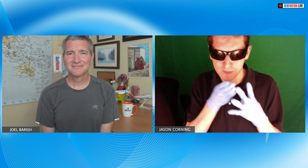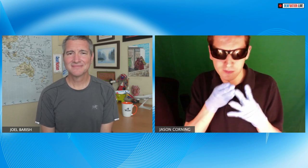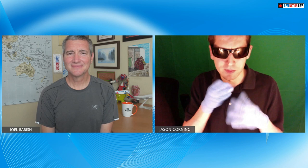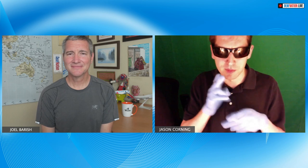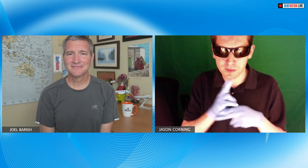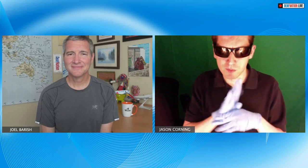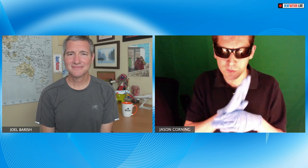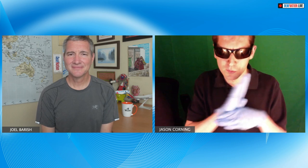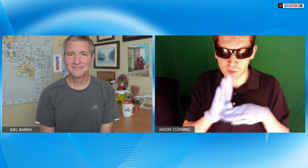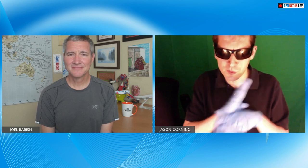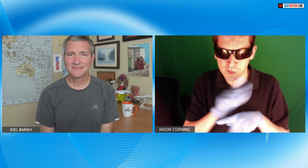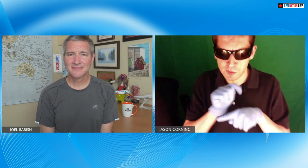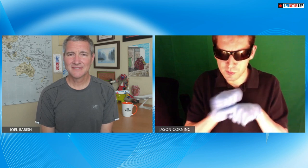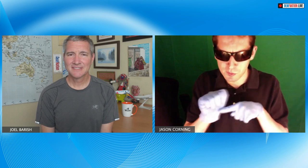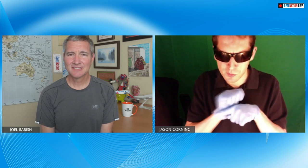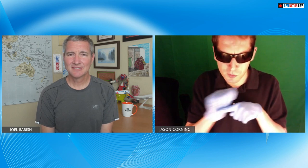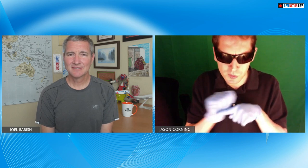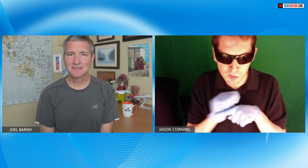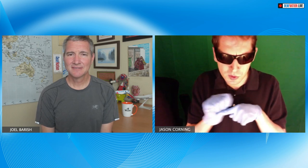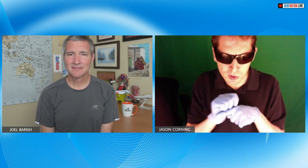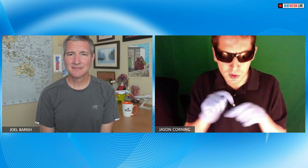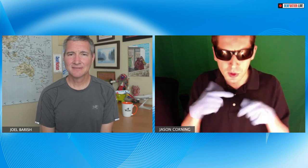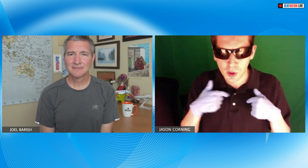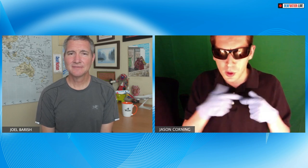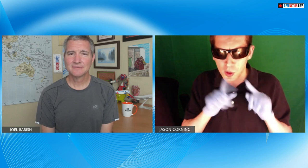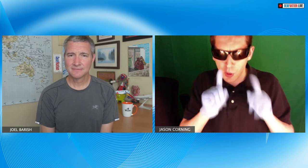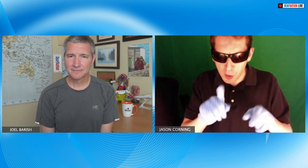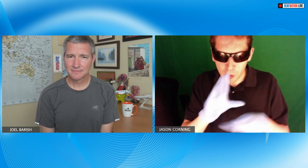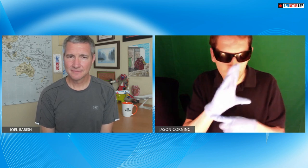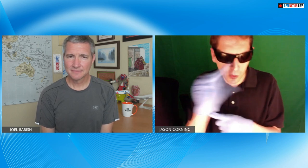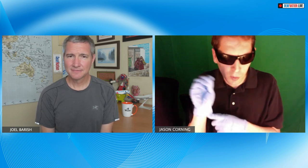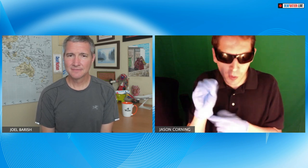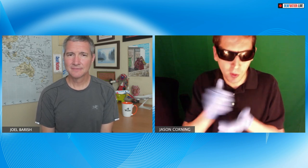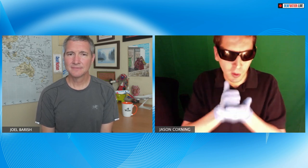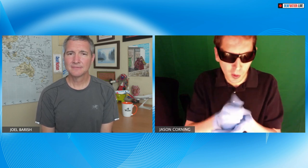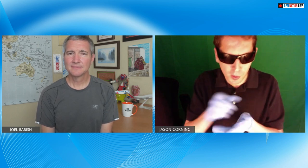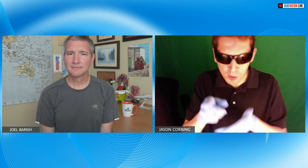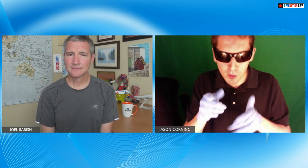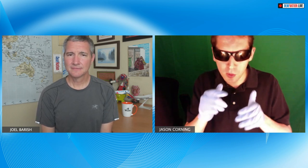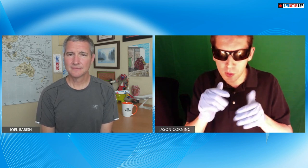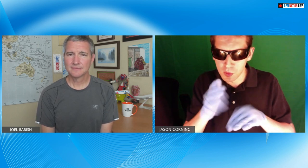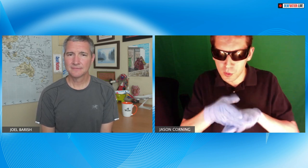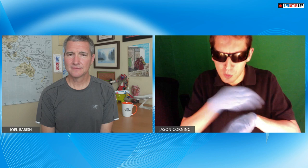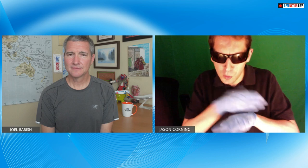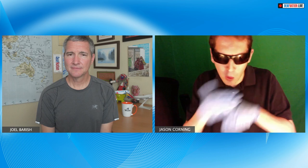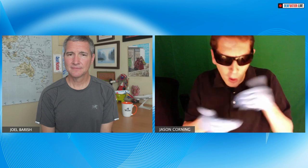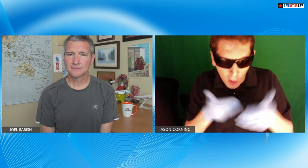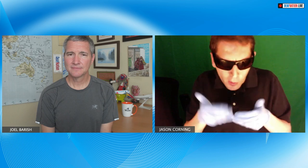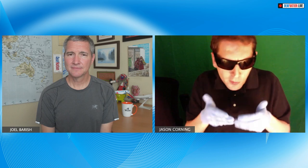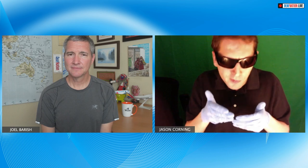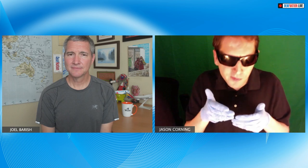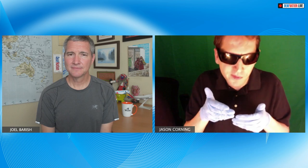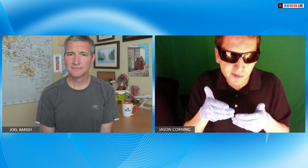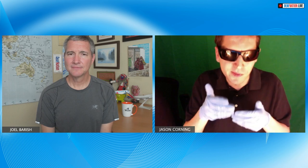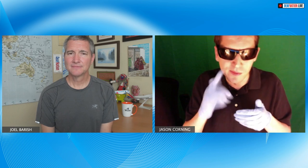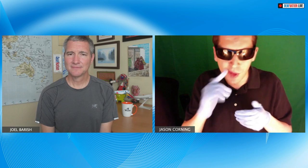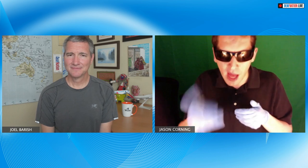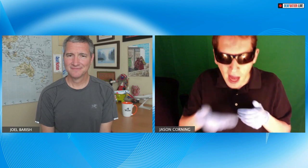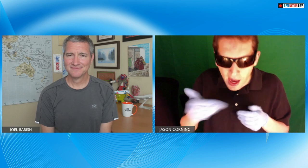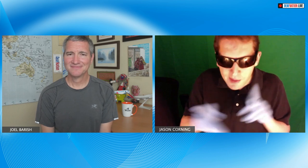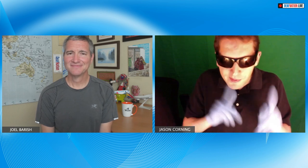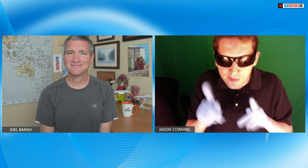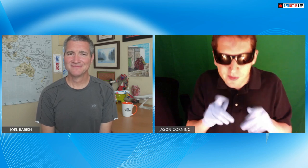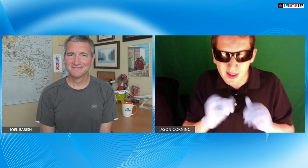Second is, cooperate training which we go to the company to assist with setting up a process for hiring people,